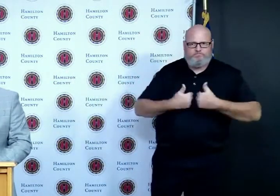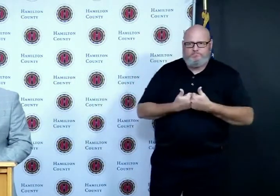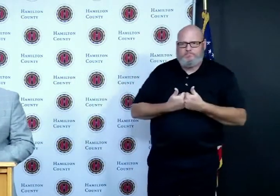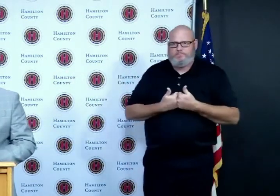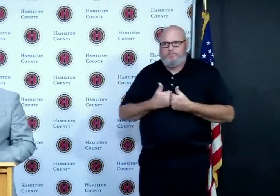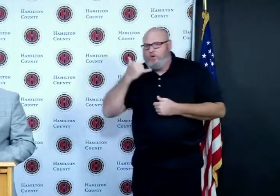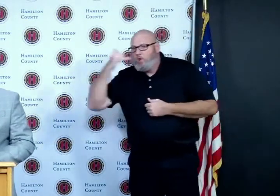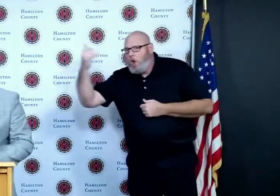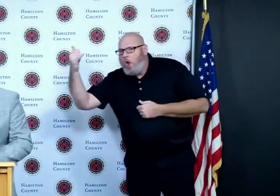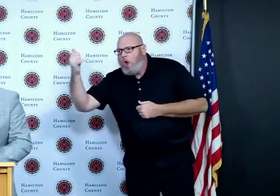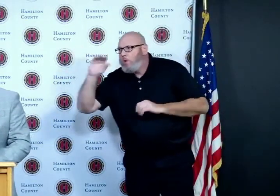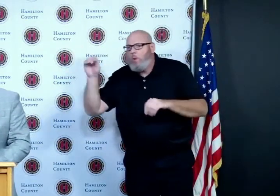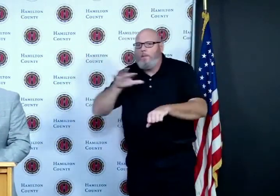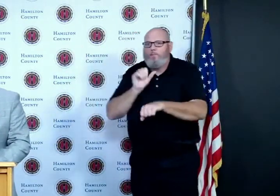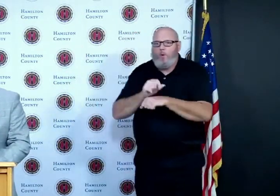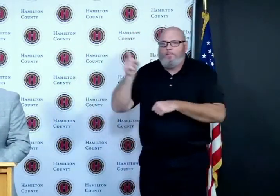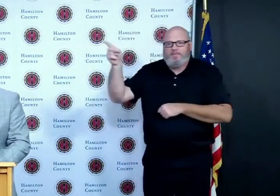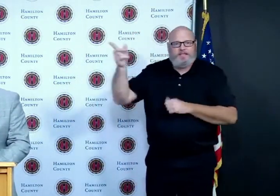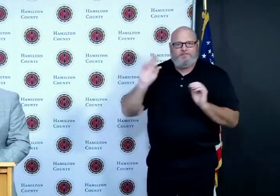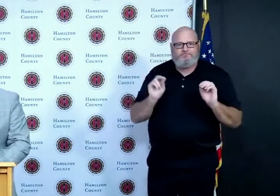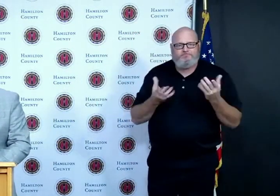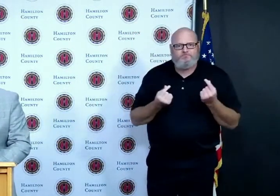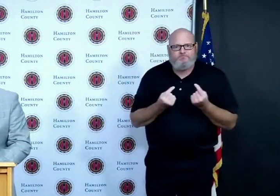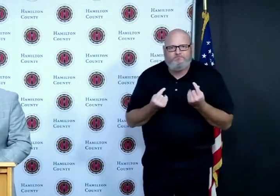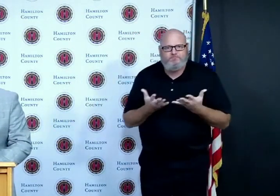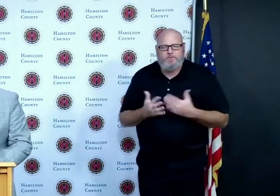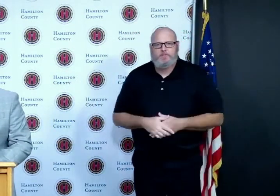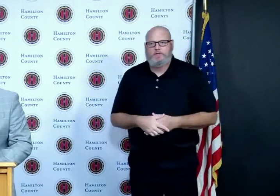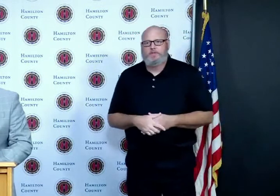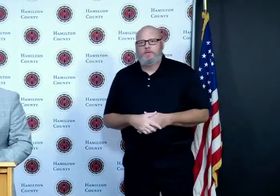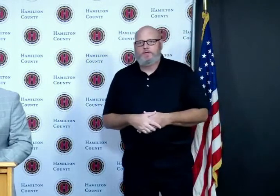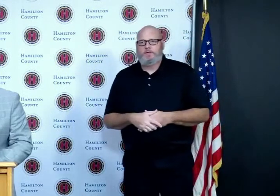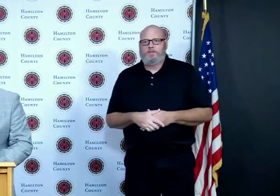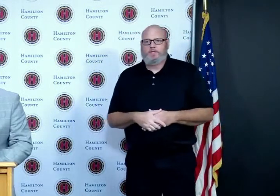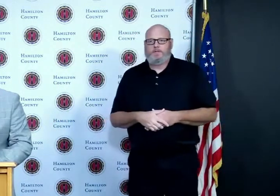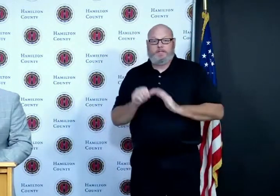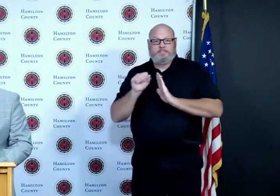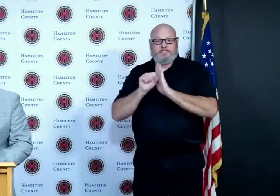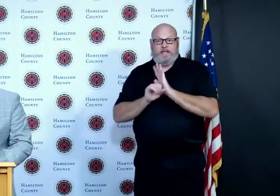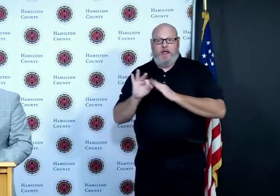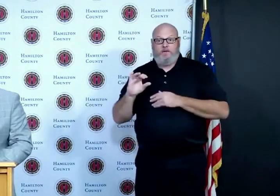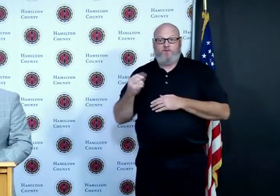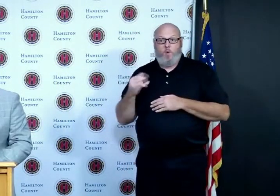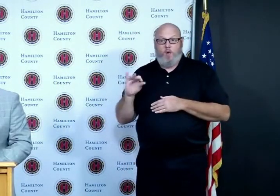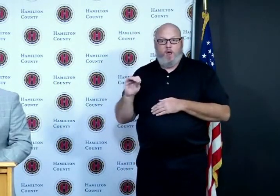so the state of Ohio is working on a registration system at this time it's not available yet and